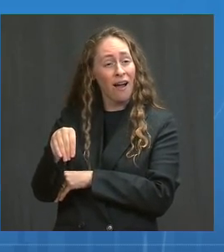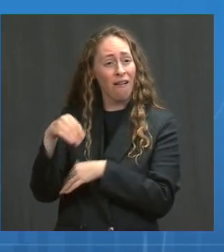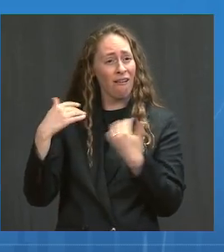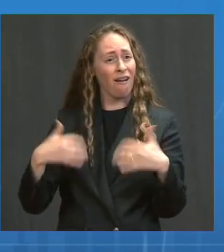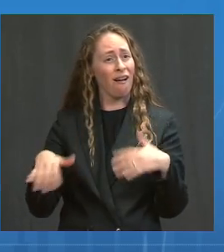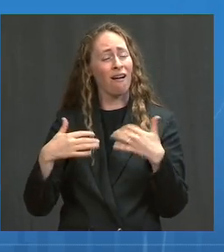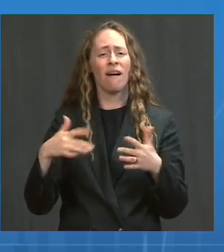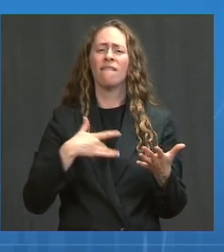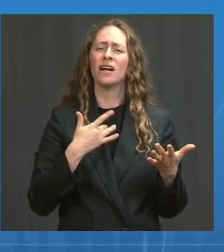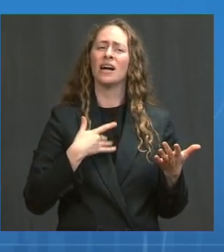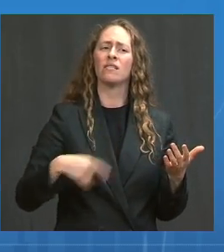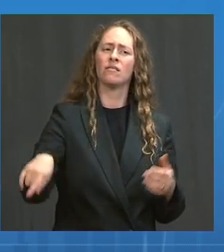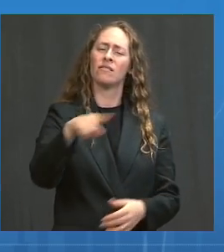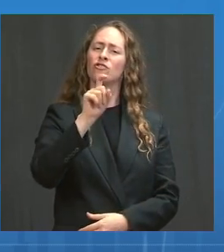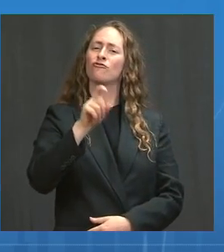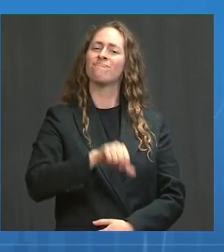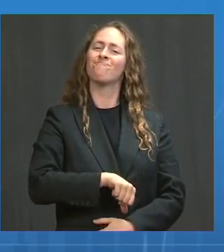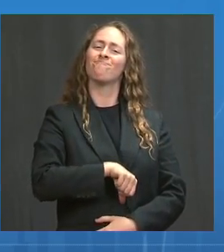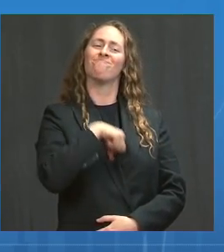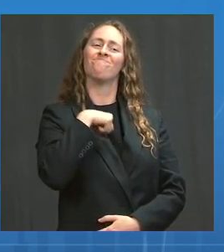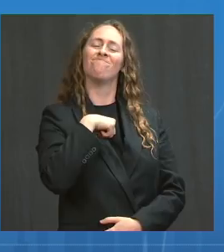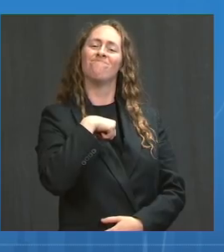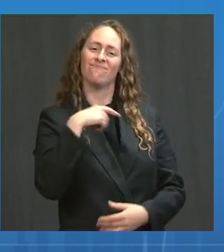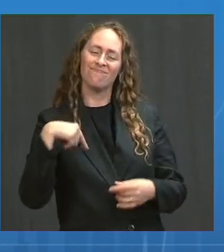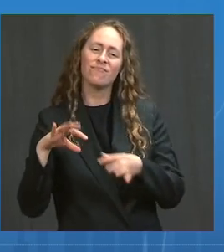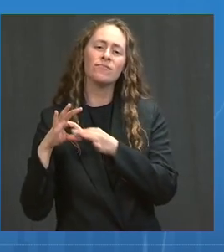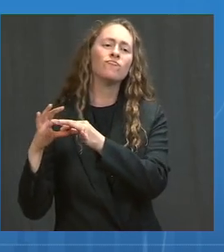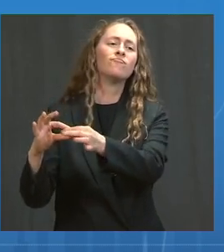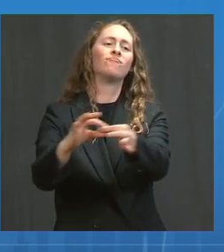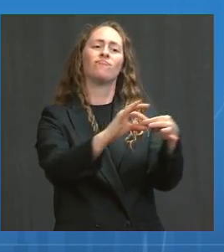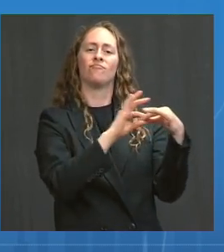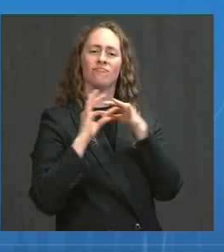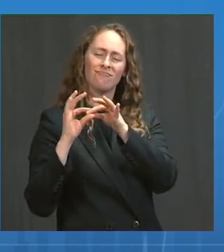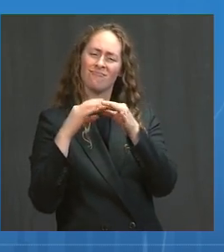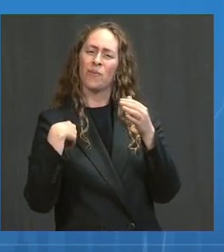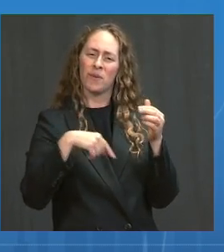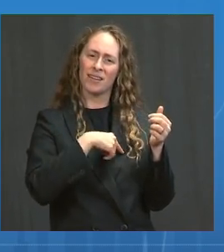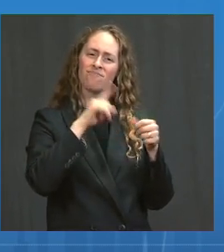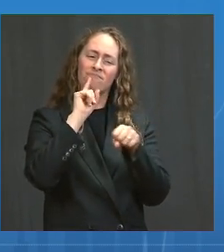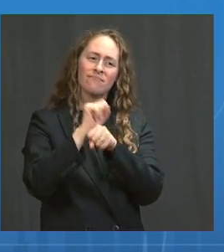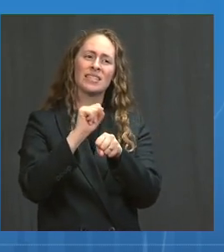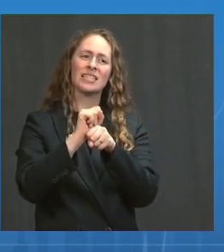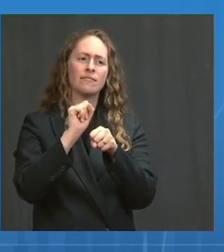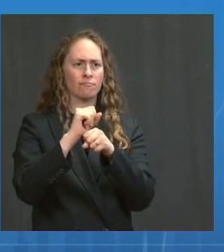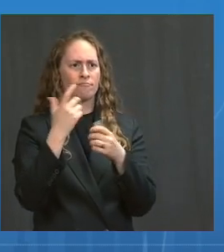that we've collectively done, and we want to recognize that progress and that work on July 4th.